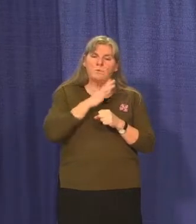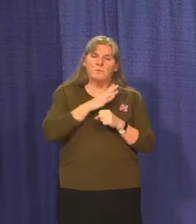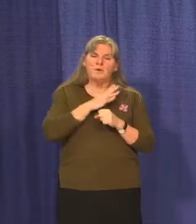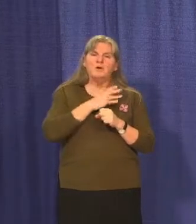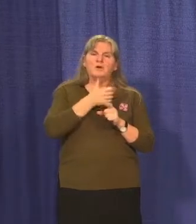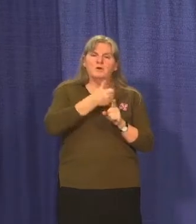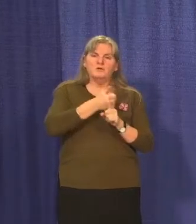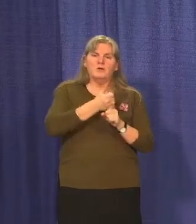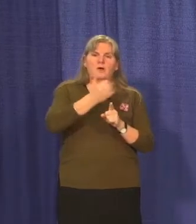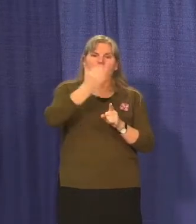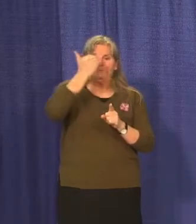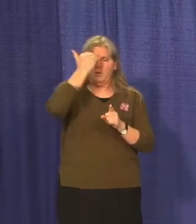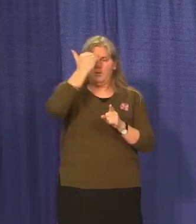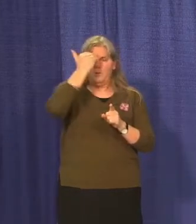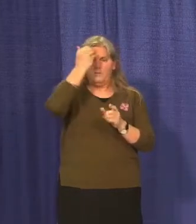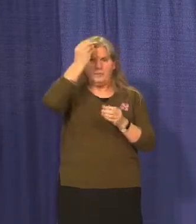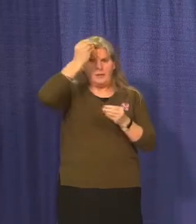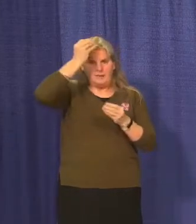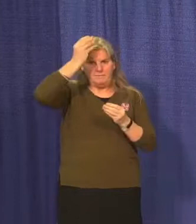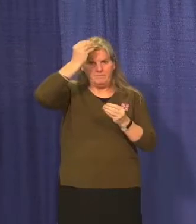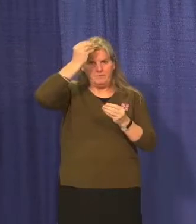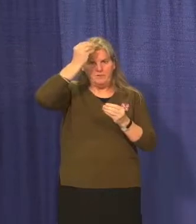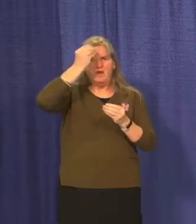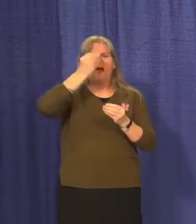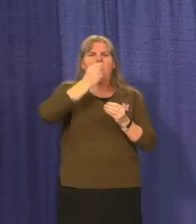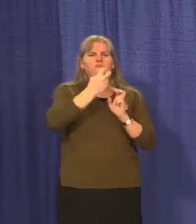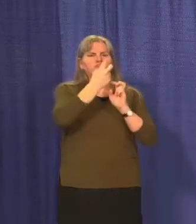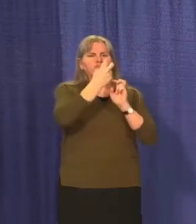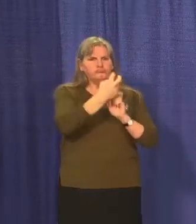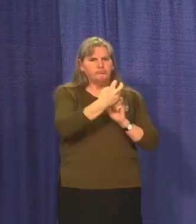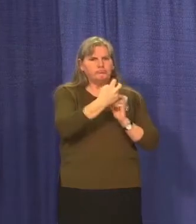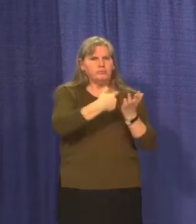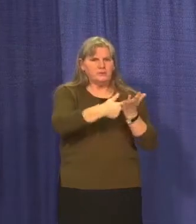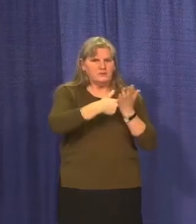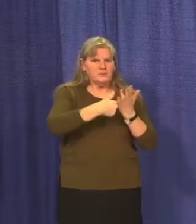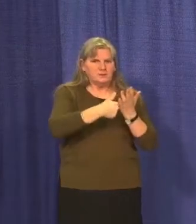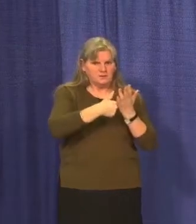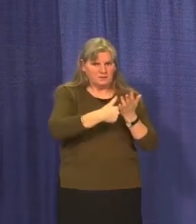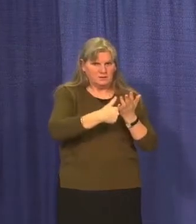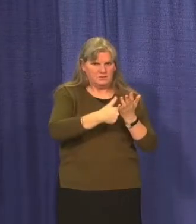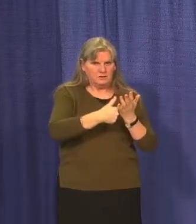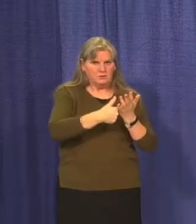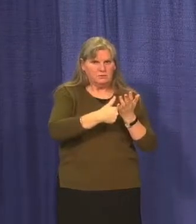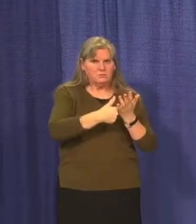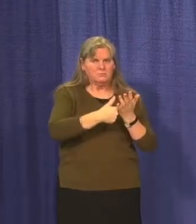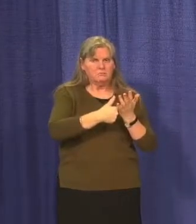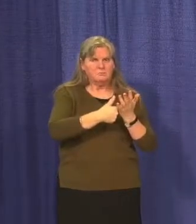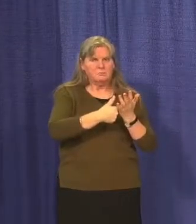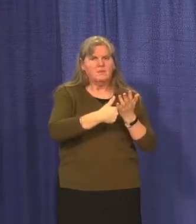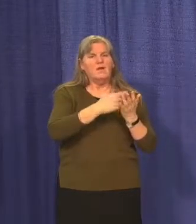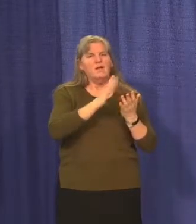informed consent. That means that a conversation takes place so that the person